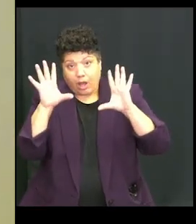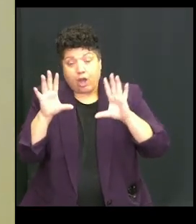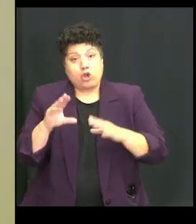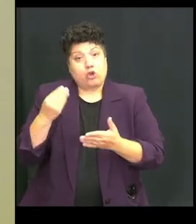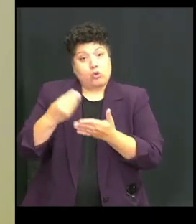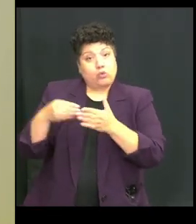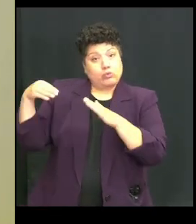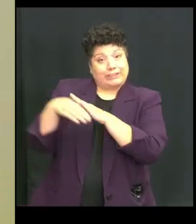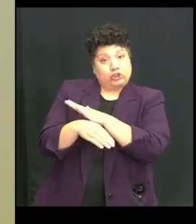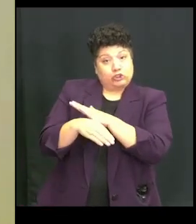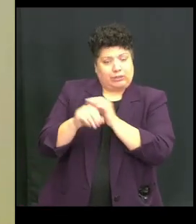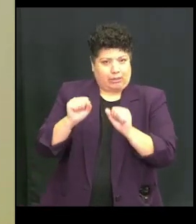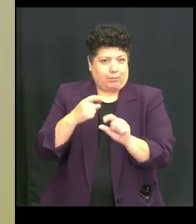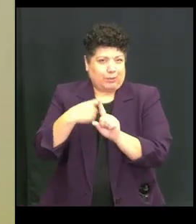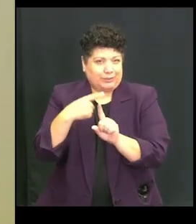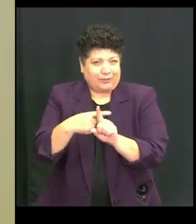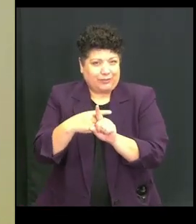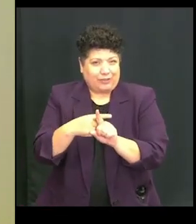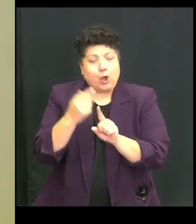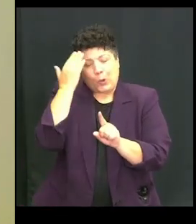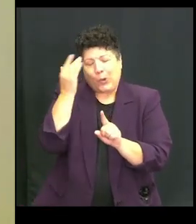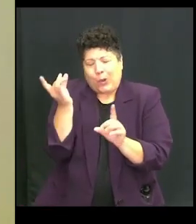I know that's a perverse thing to sort of say but I think it's true.